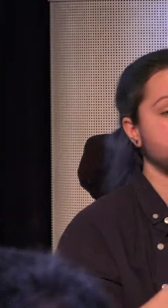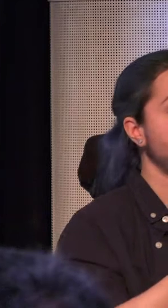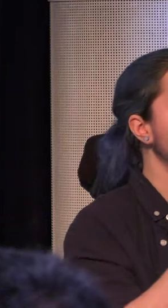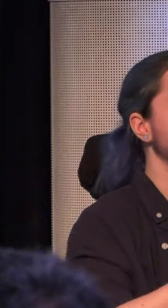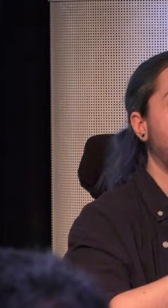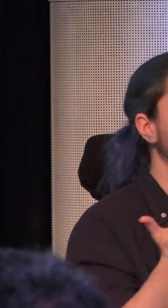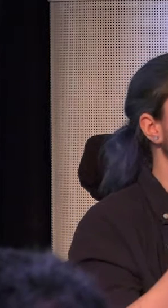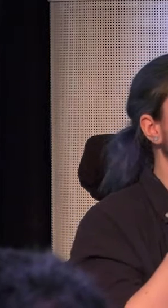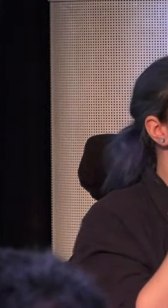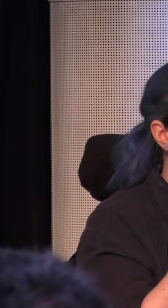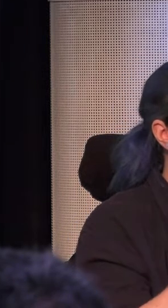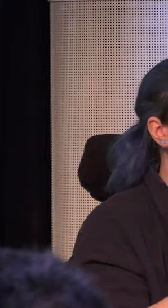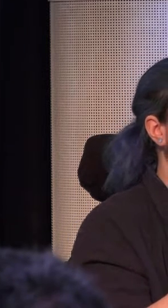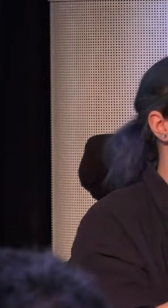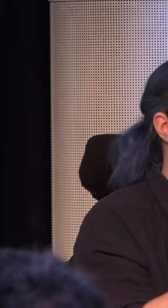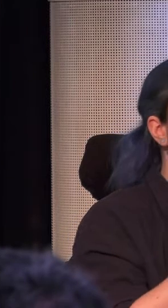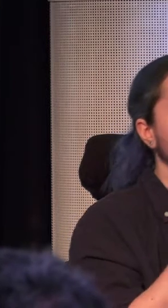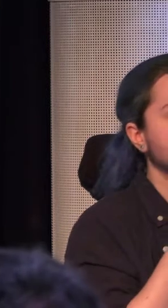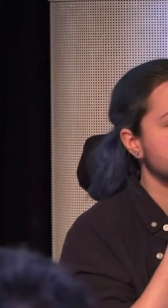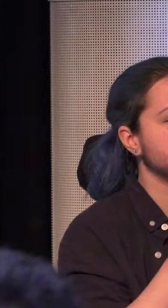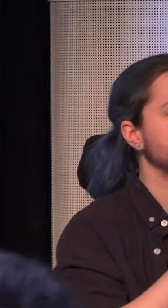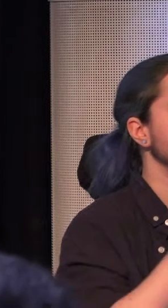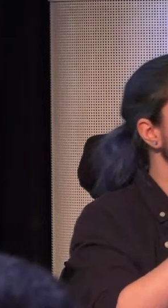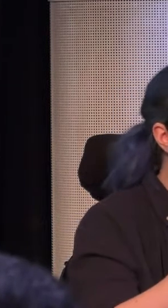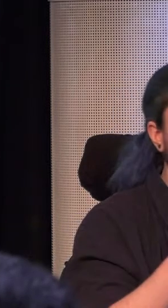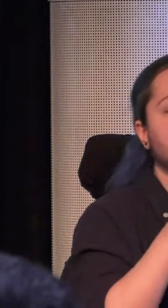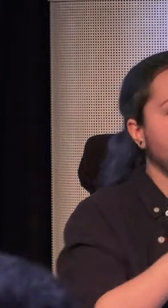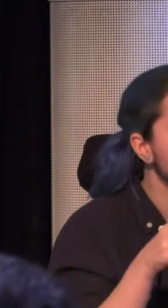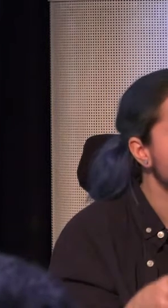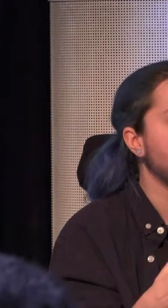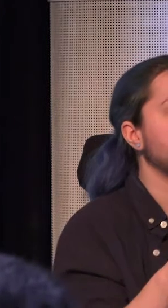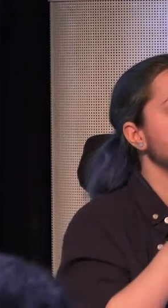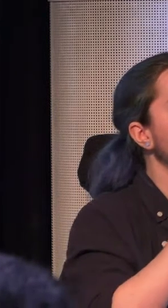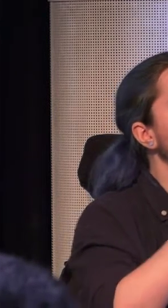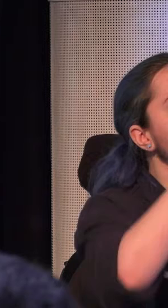So primary, secondary, special schools, hospital schools, as well as pupil referral units,